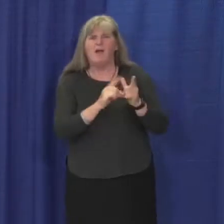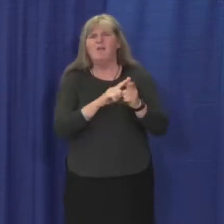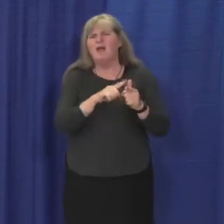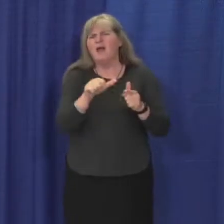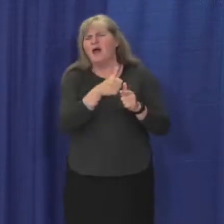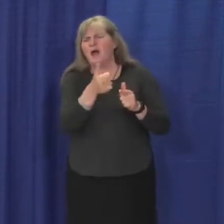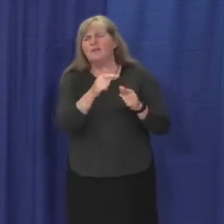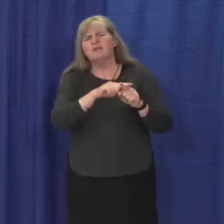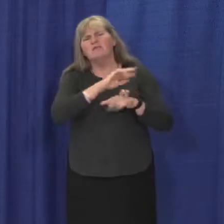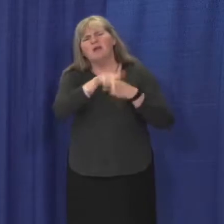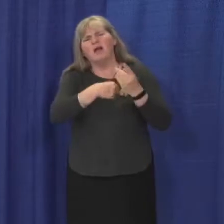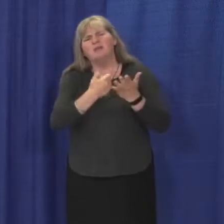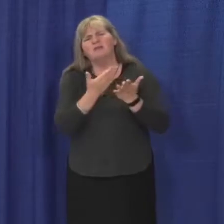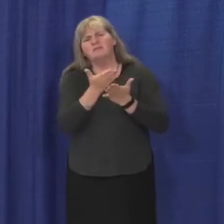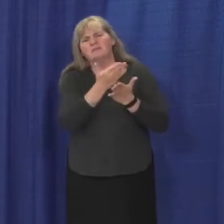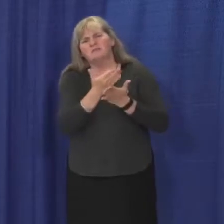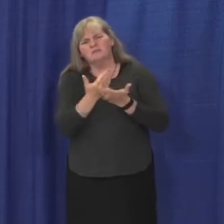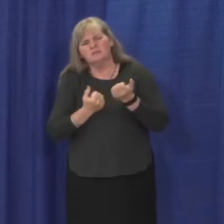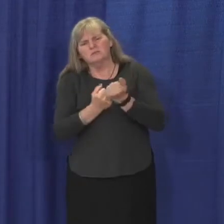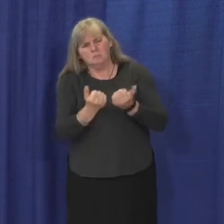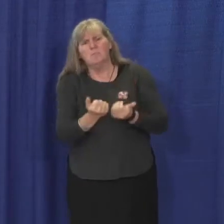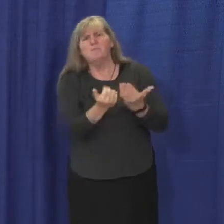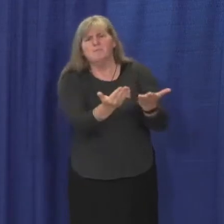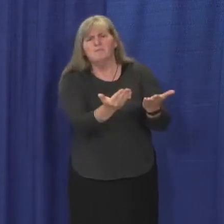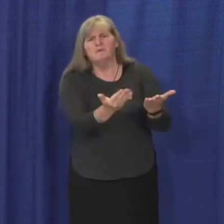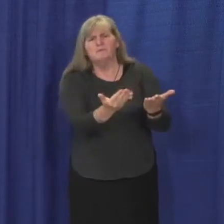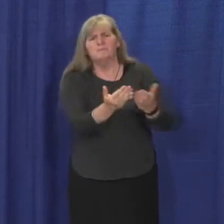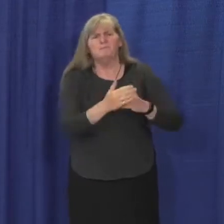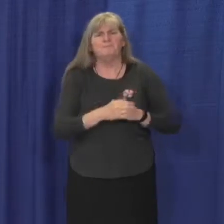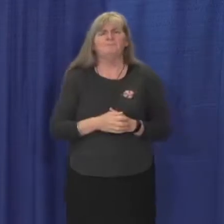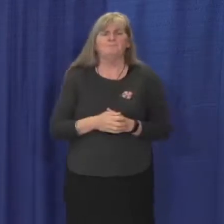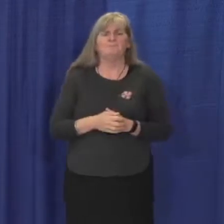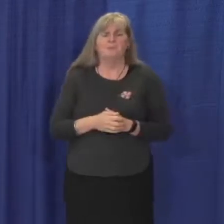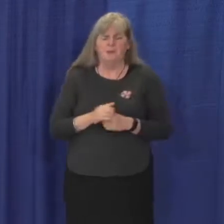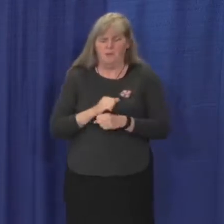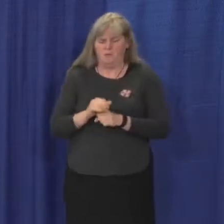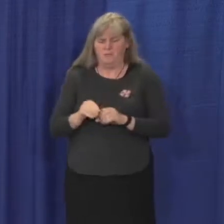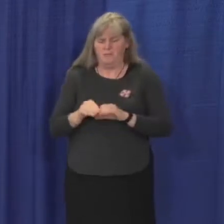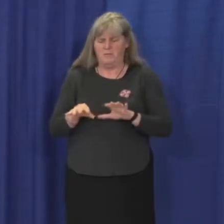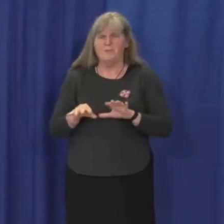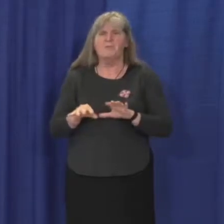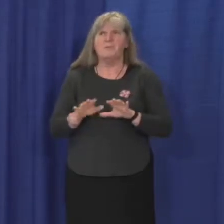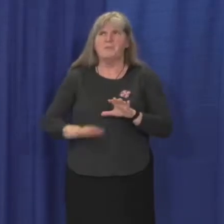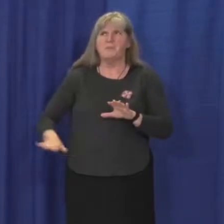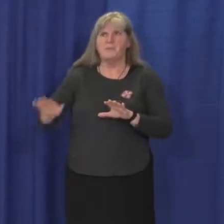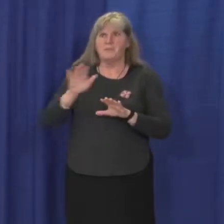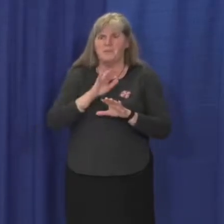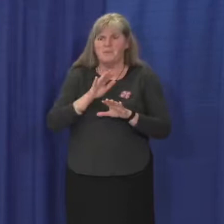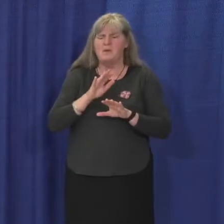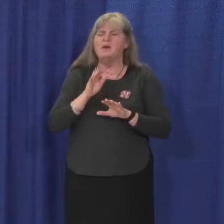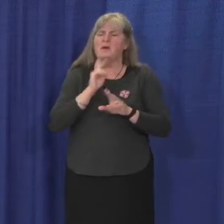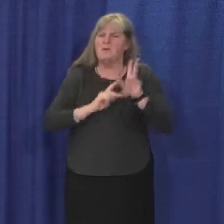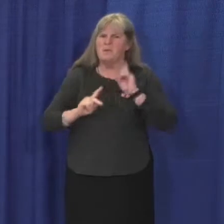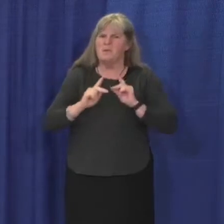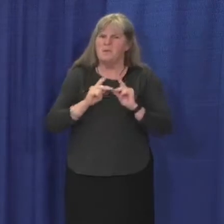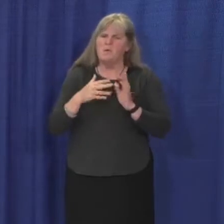self-isolation and other wraparound services. The spread of COVID-19 through